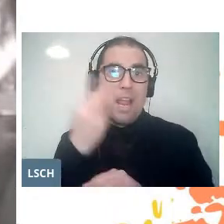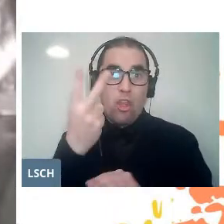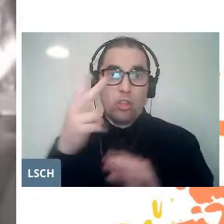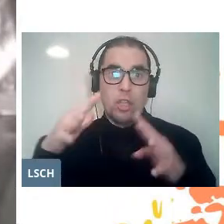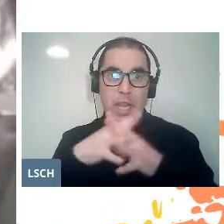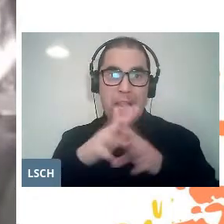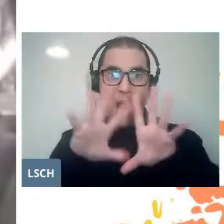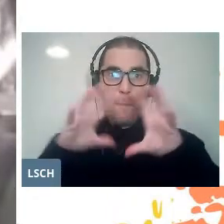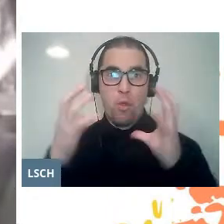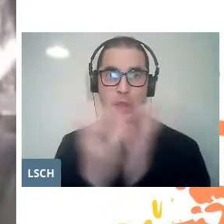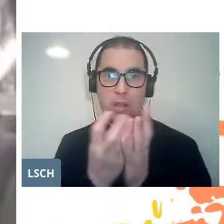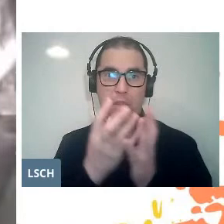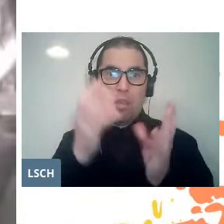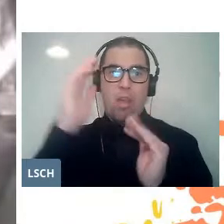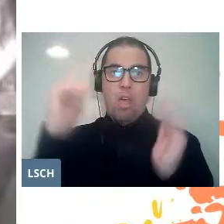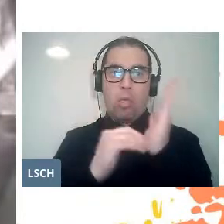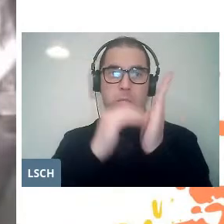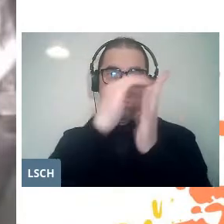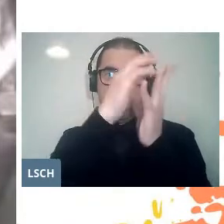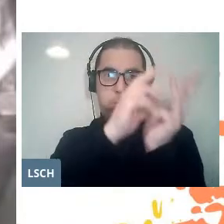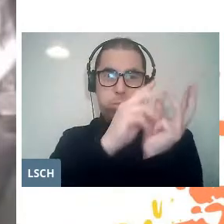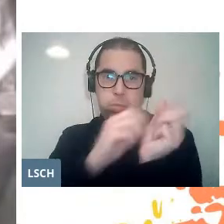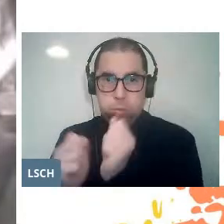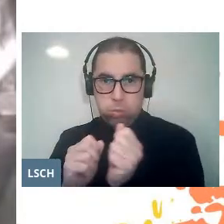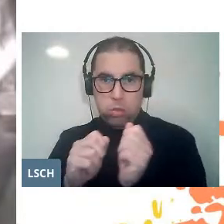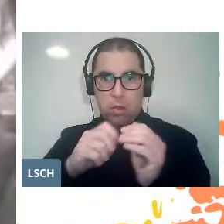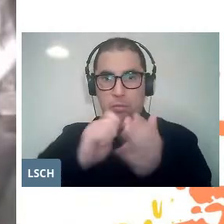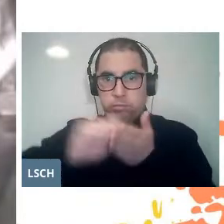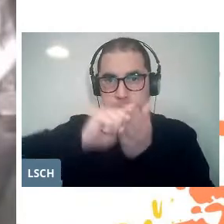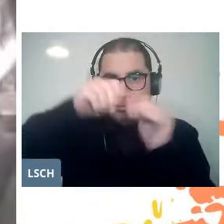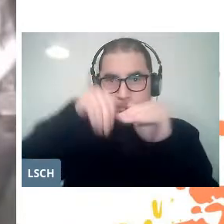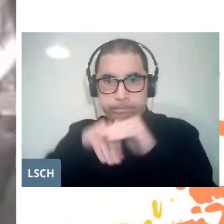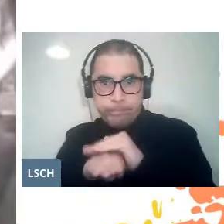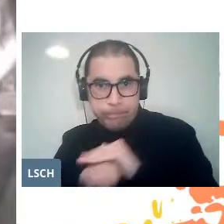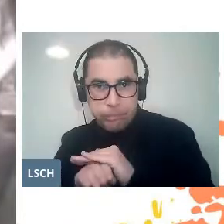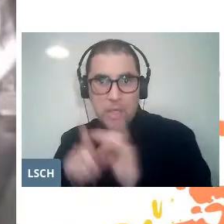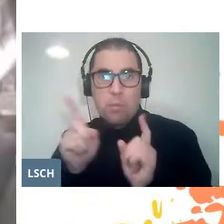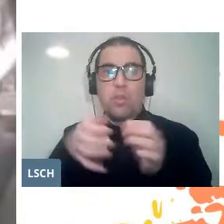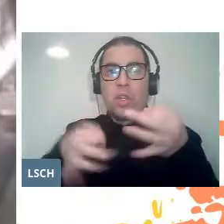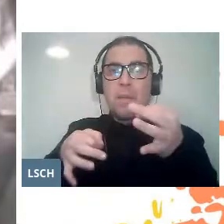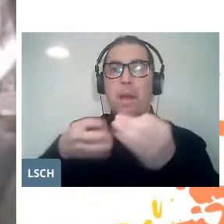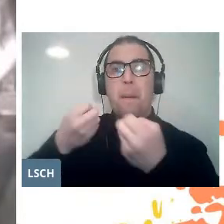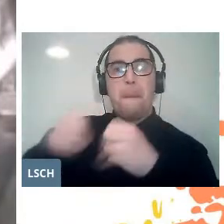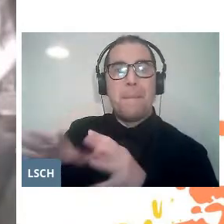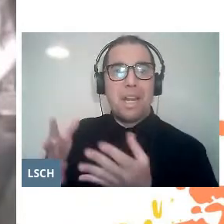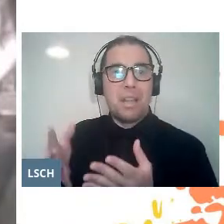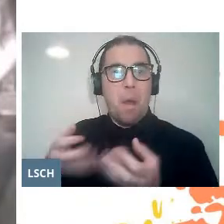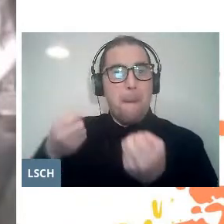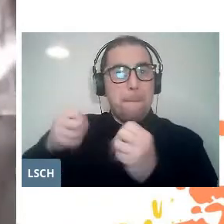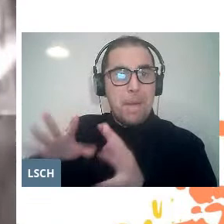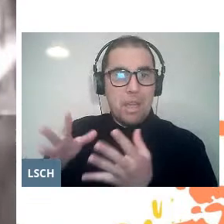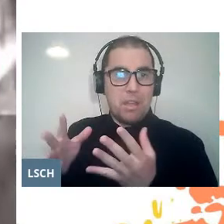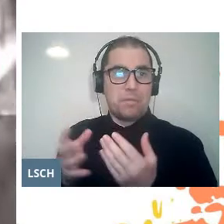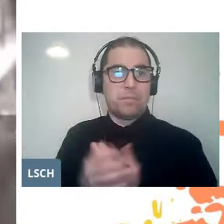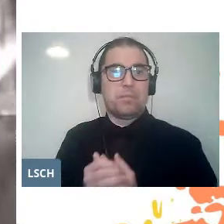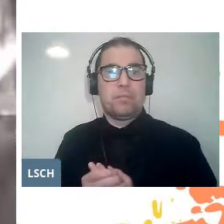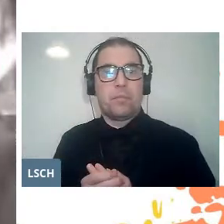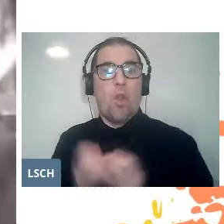Therefore, many spaces in which some scores were found must have been ruined,